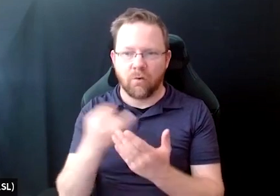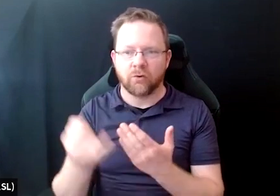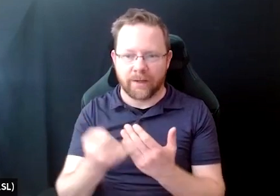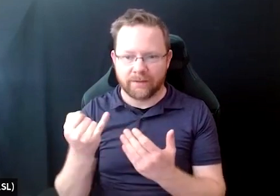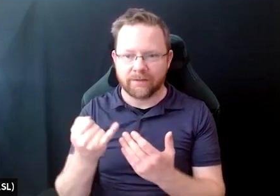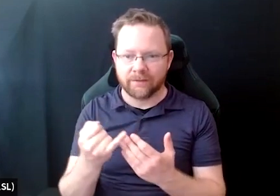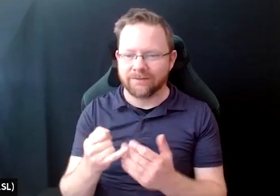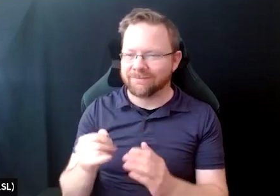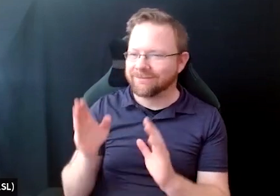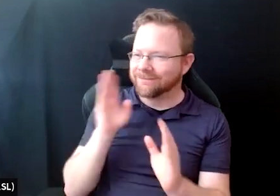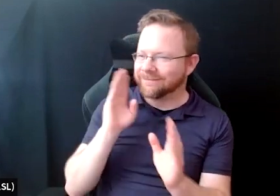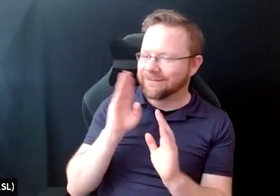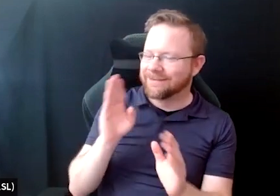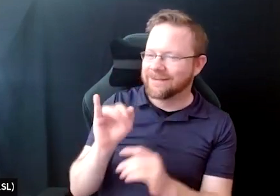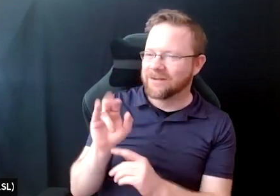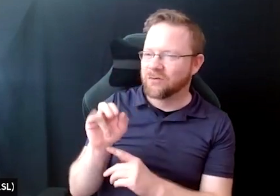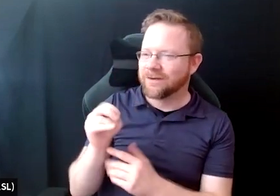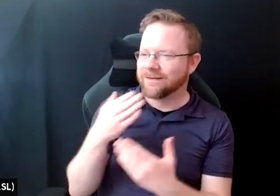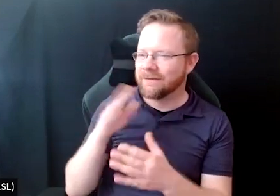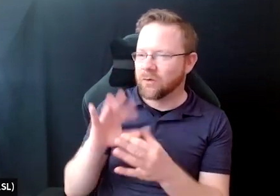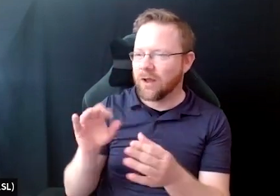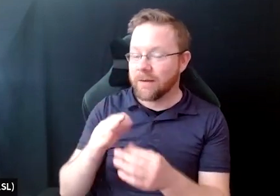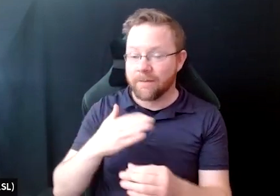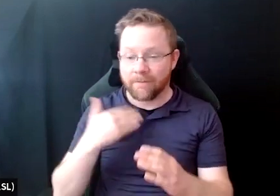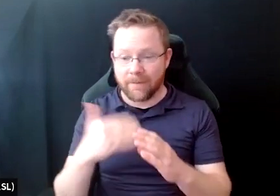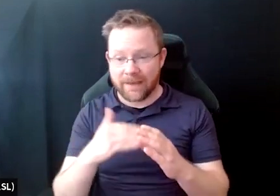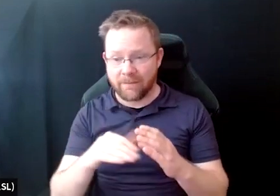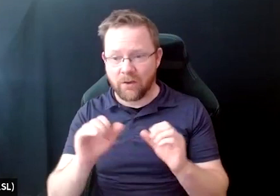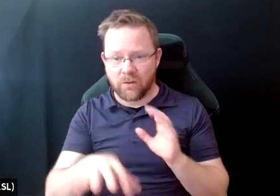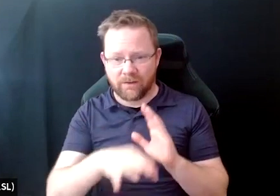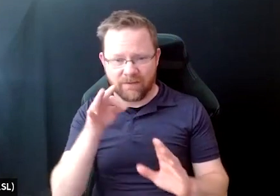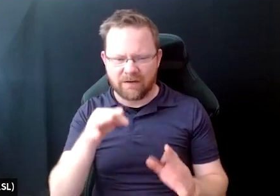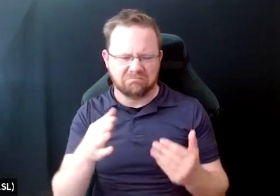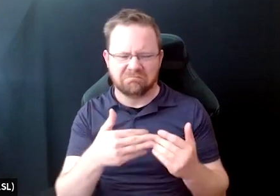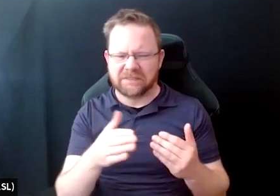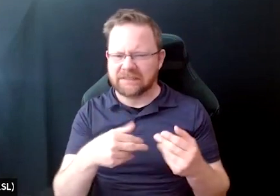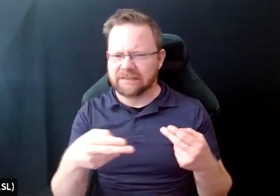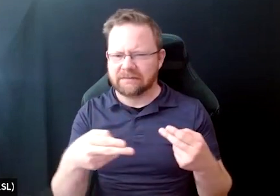Irene, thanks for your comment. My email, you can find it easily on the Stanford website.